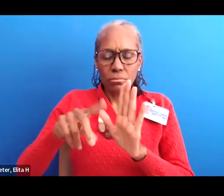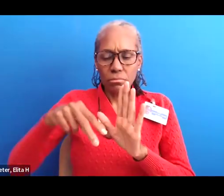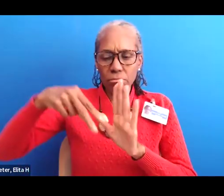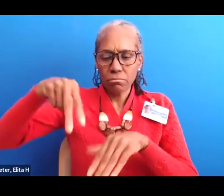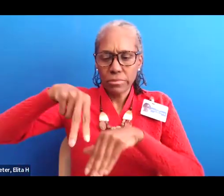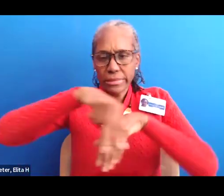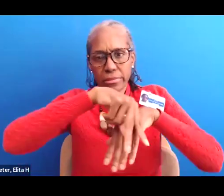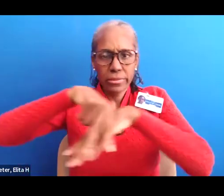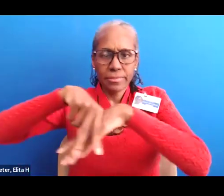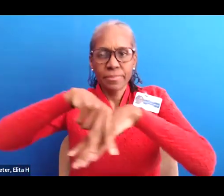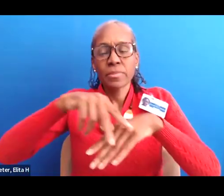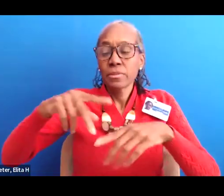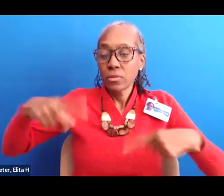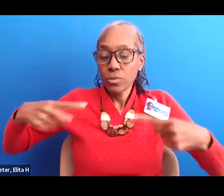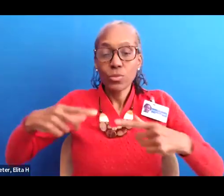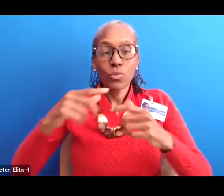may be covered by insurance? Well,